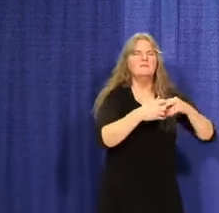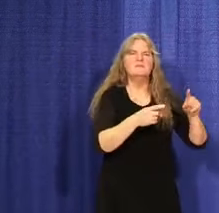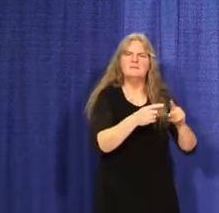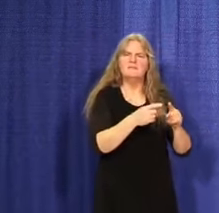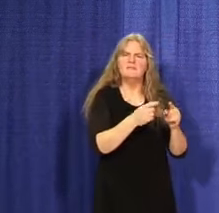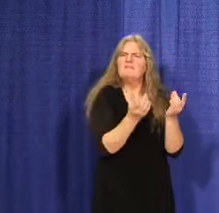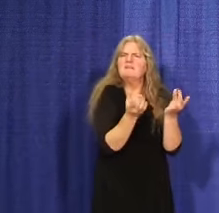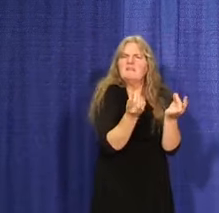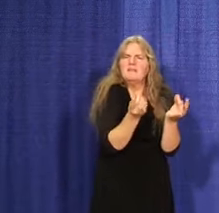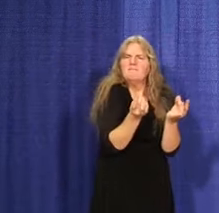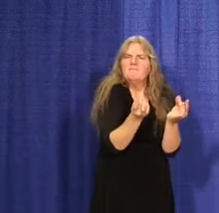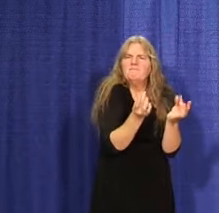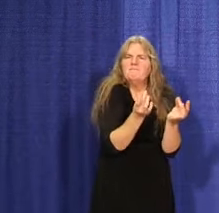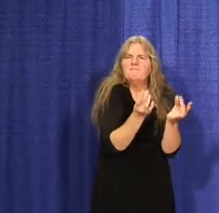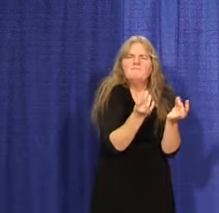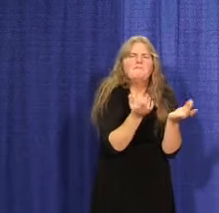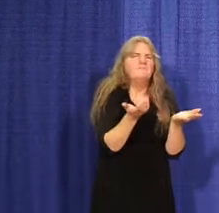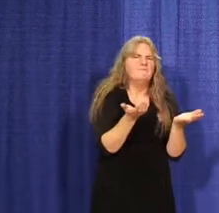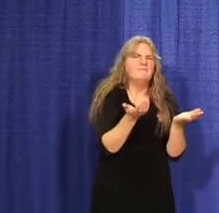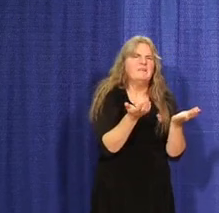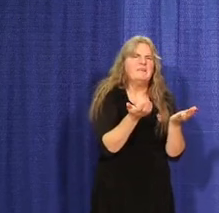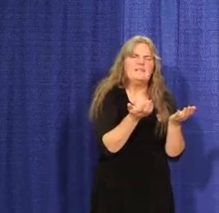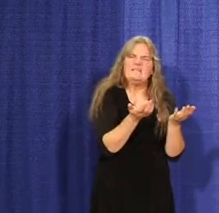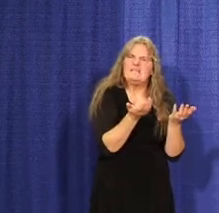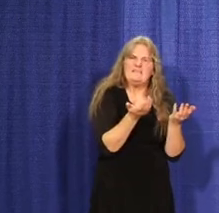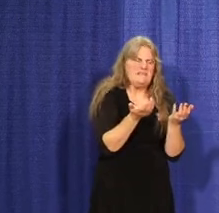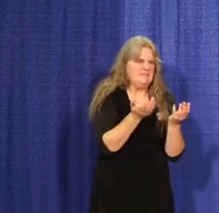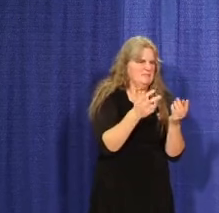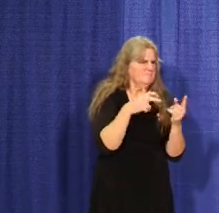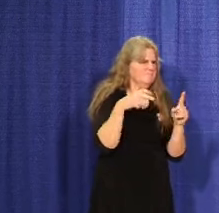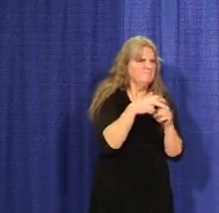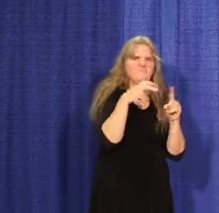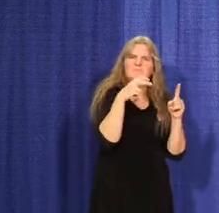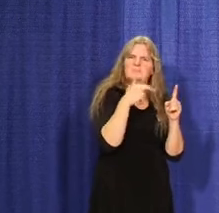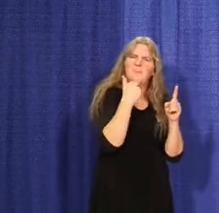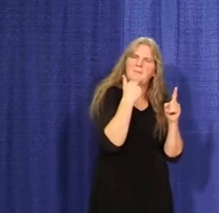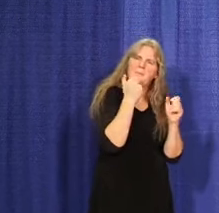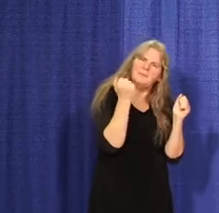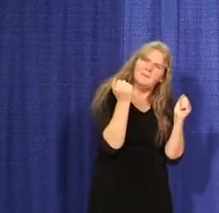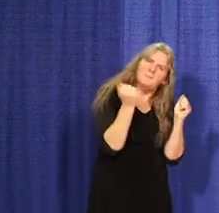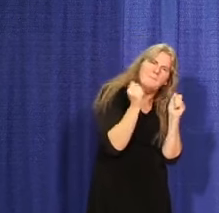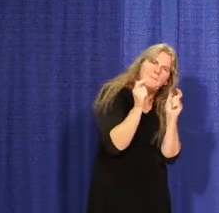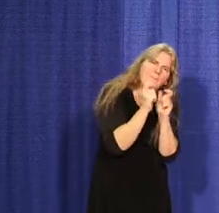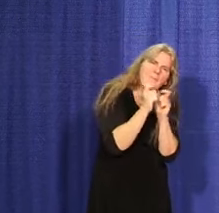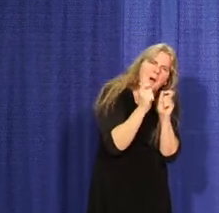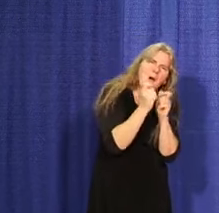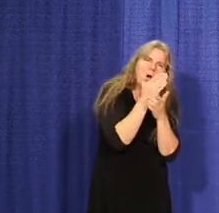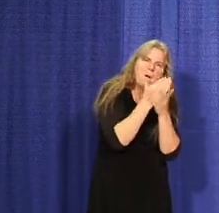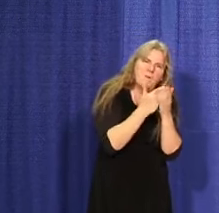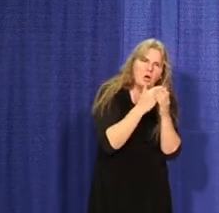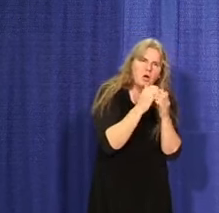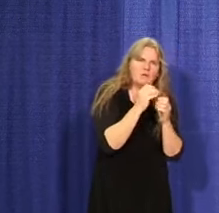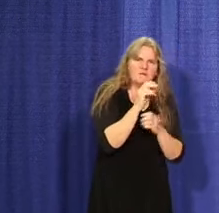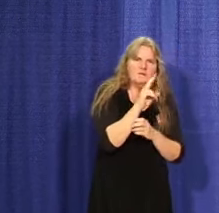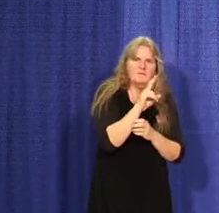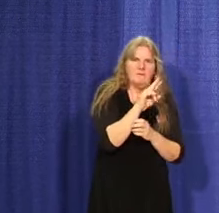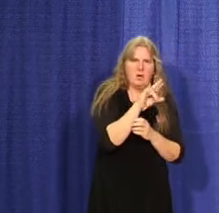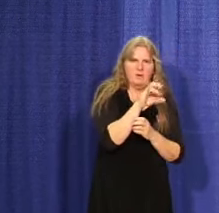actually picks up smaller amounts of virus than the larger